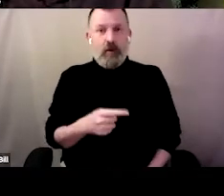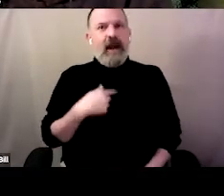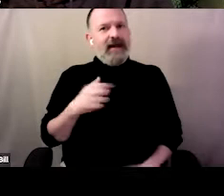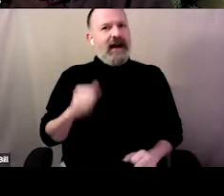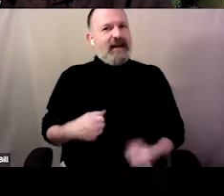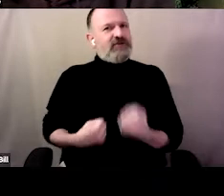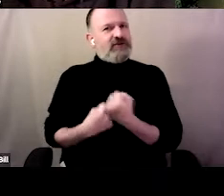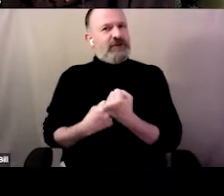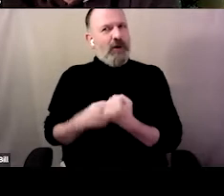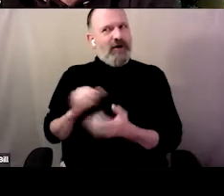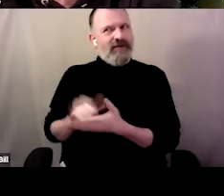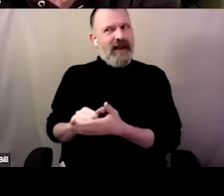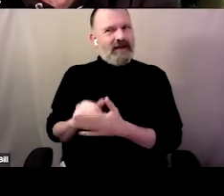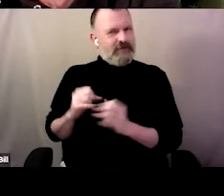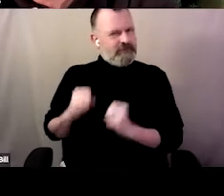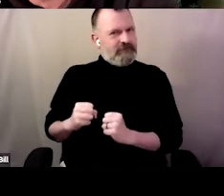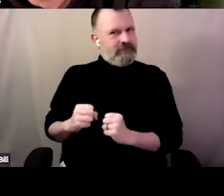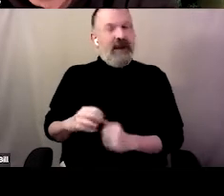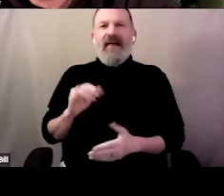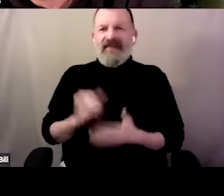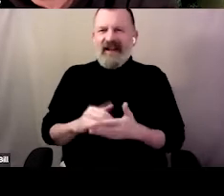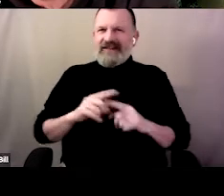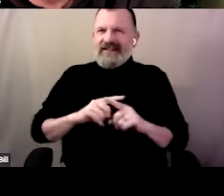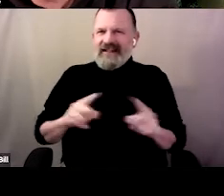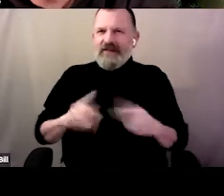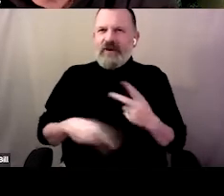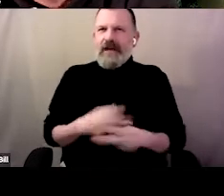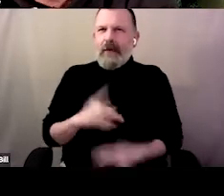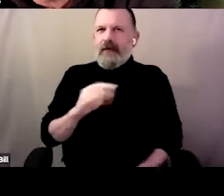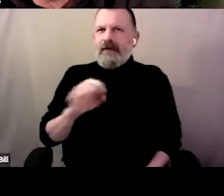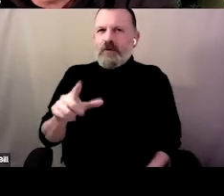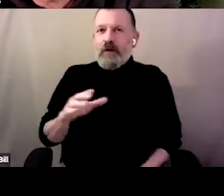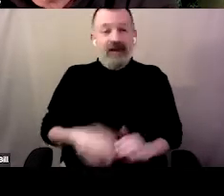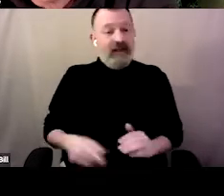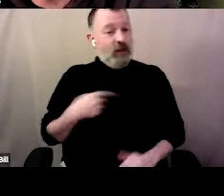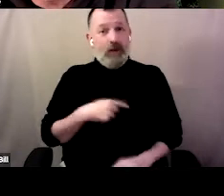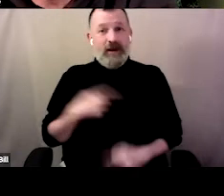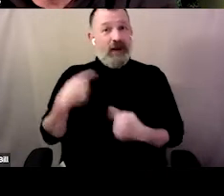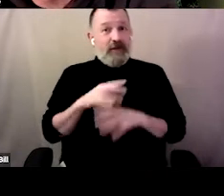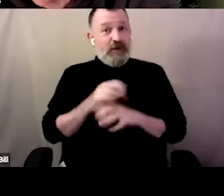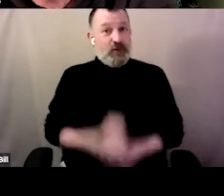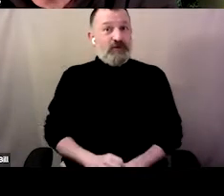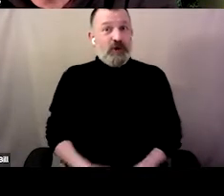CalebBarlow: That's a different set of tools than CalebBarlow: We're used to responding with. But that's the kind of stuff that's going to be needing future very